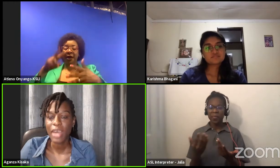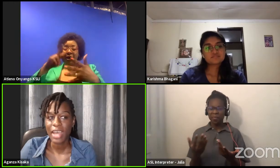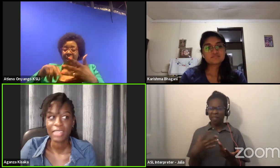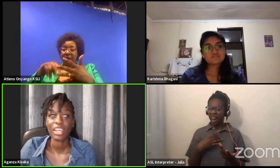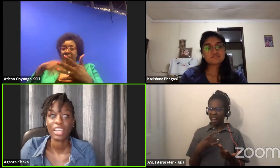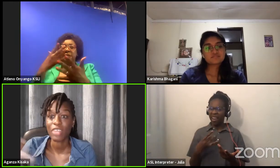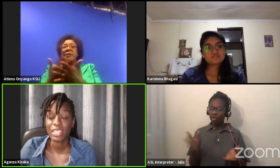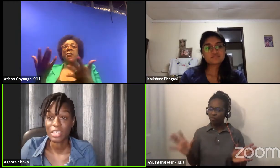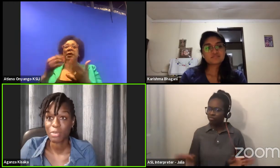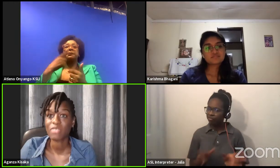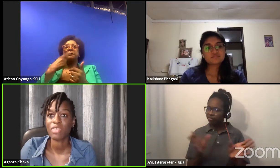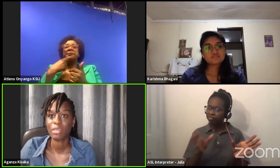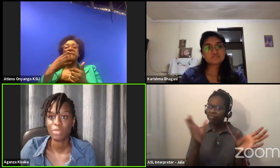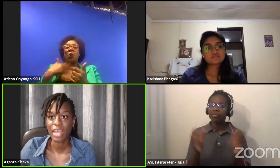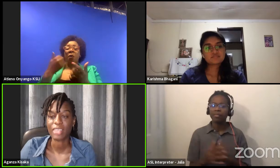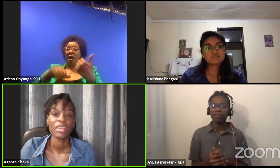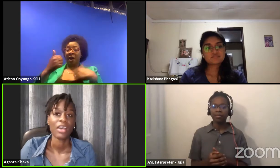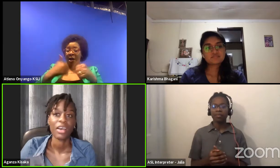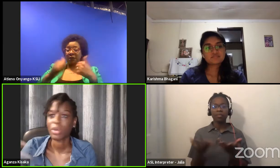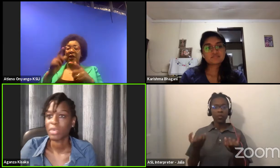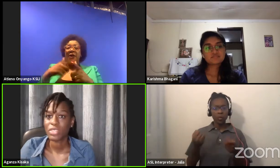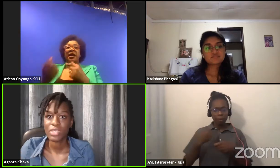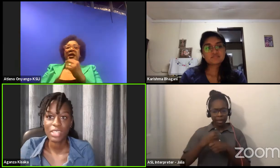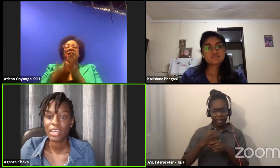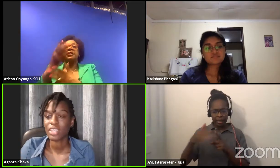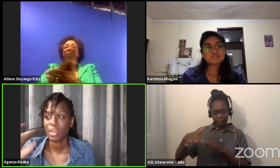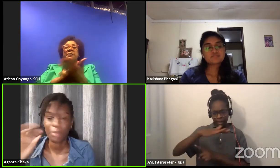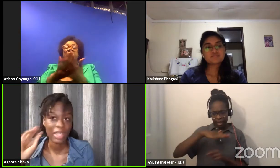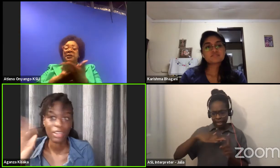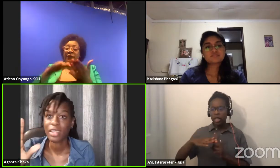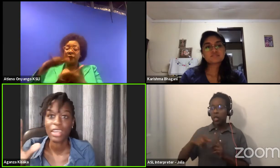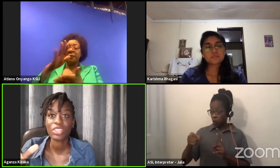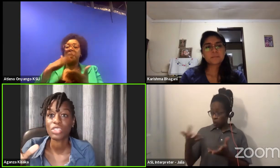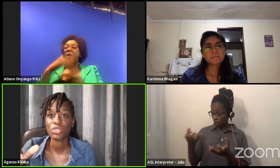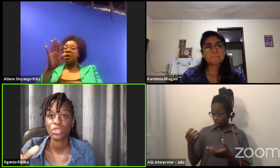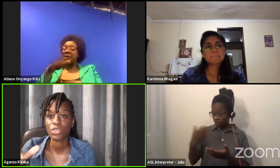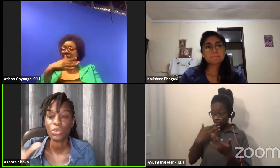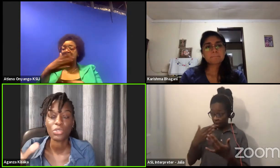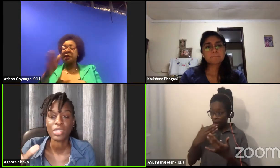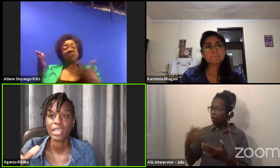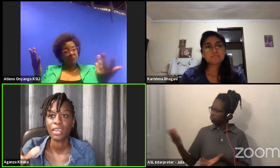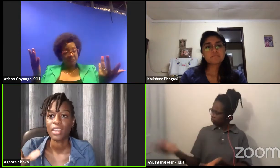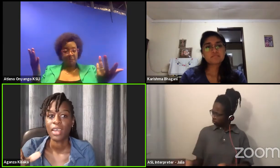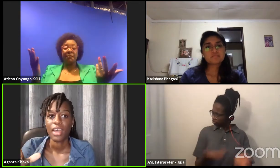And so I want to act, and I create a space for them to act. "Oh, I want to sing," and I'm like, "Here's a studio go to sing."